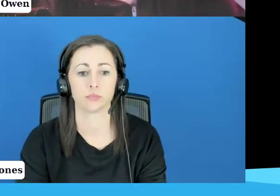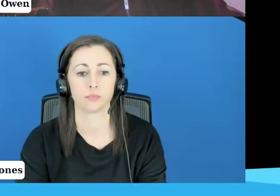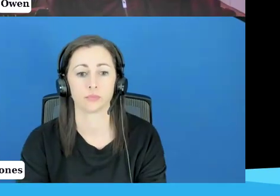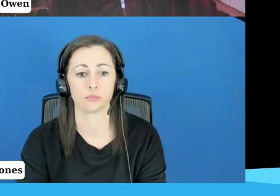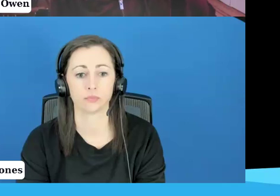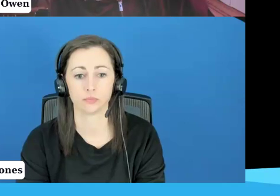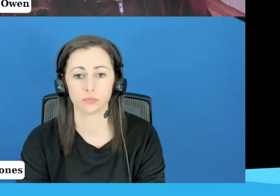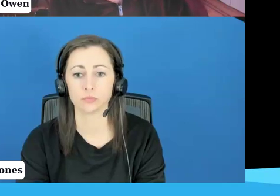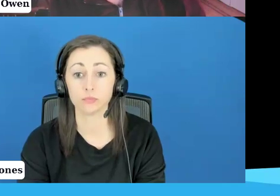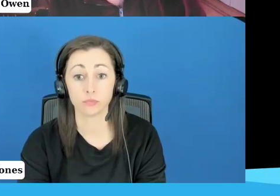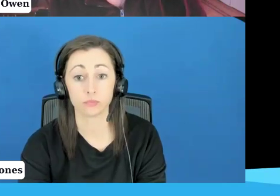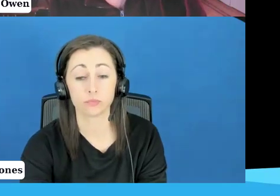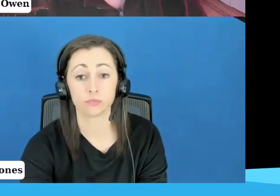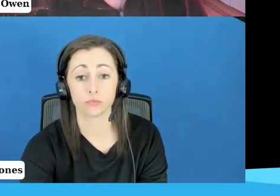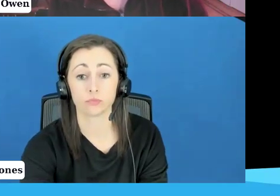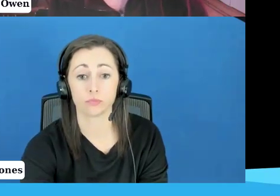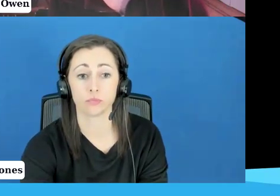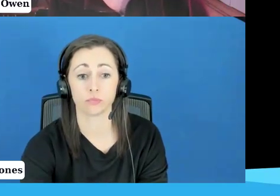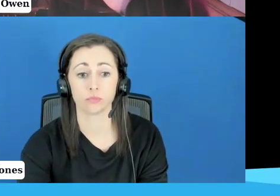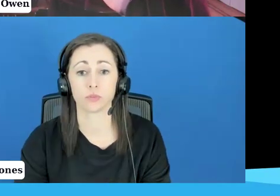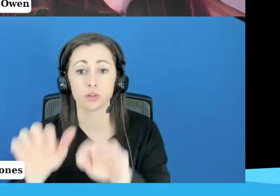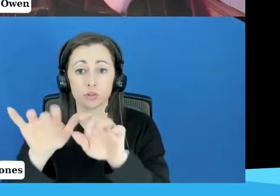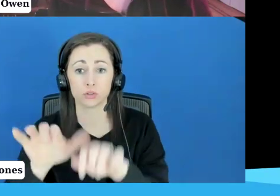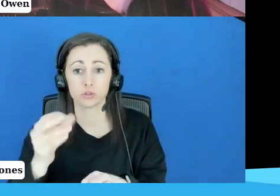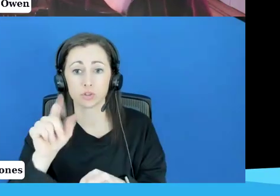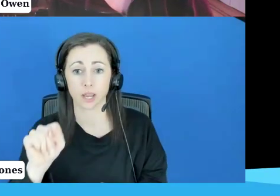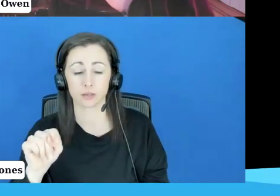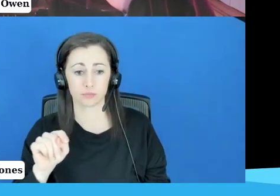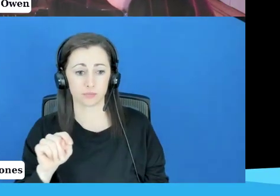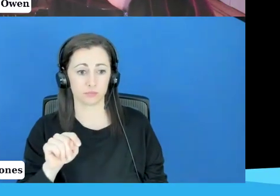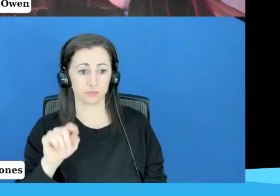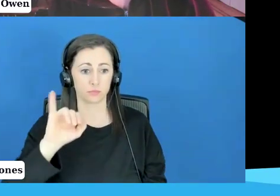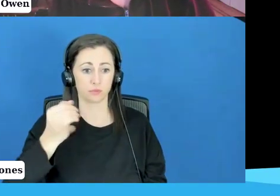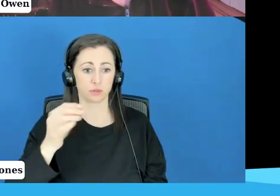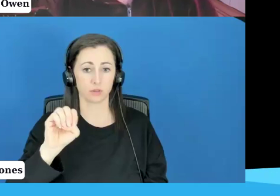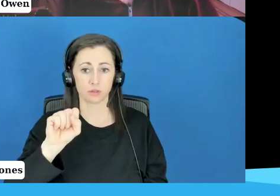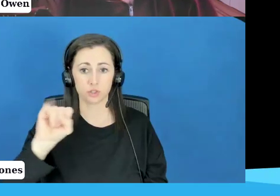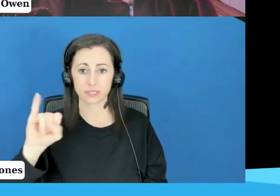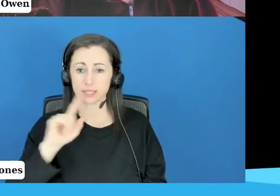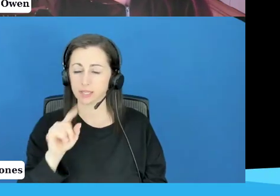Yeah, we can write it in the chat too. It's @Wheelie, W like… What's my handle?